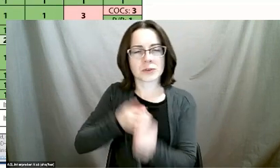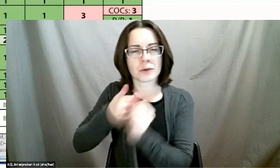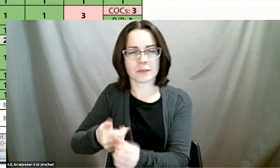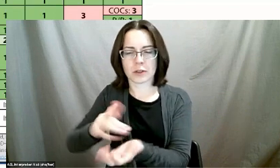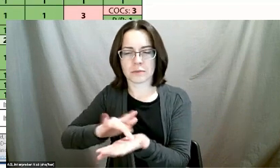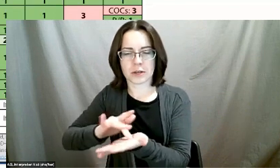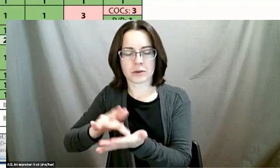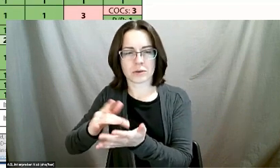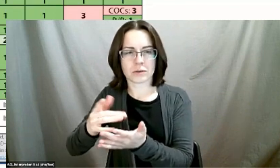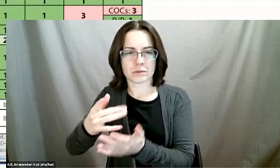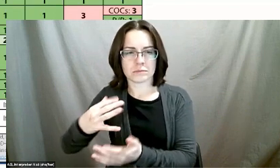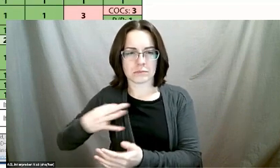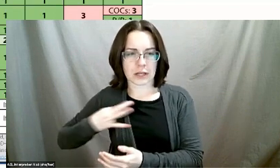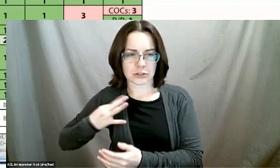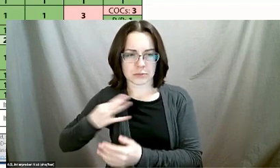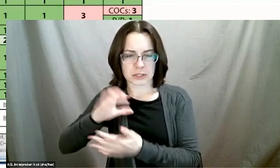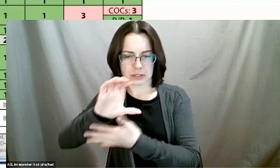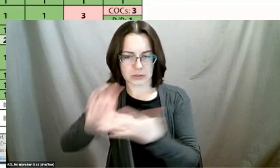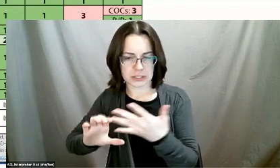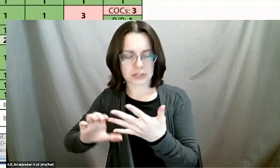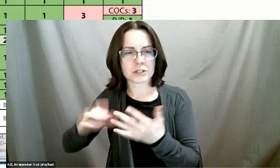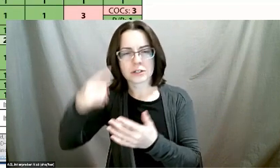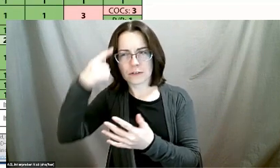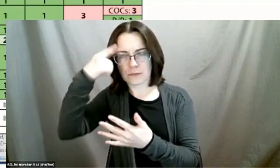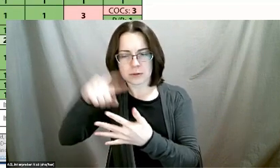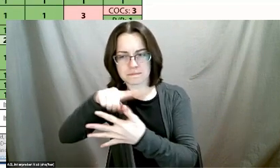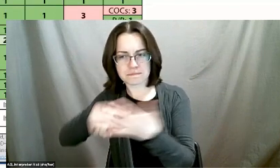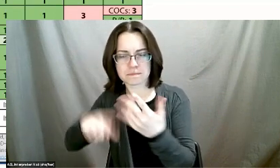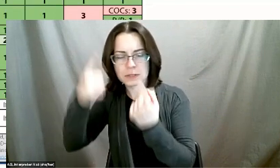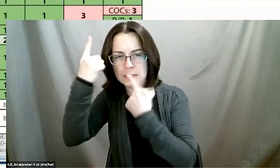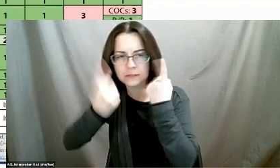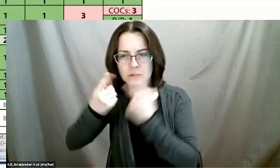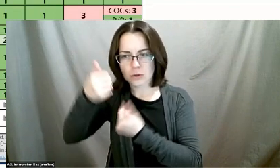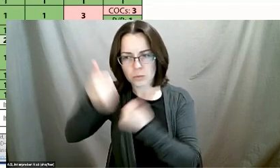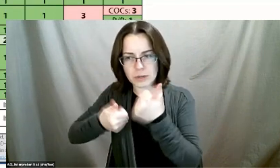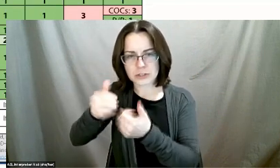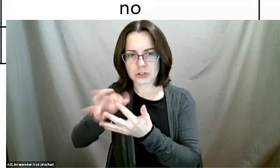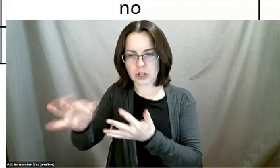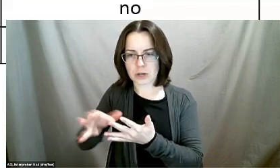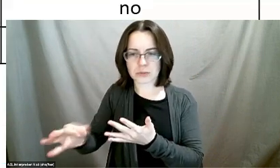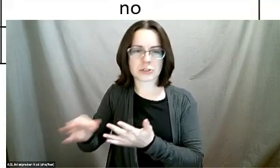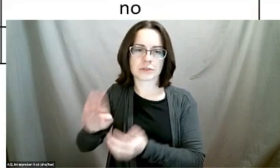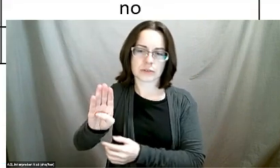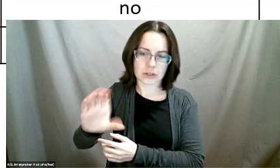our choice of contraceptive or hormonal medication use.